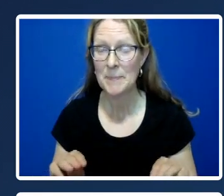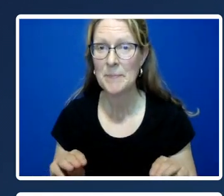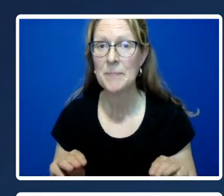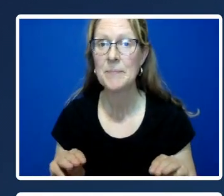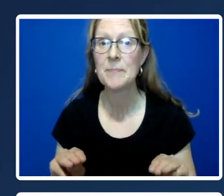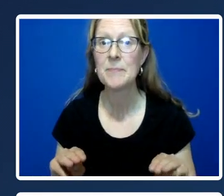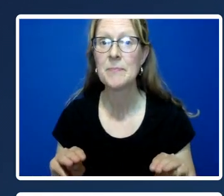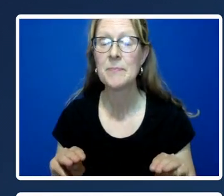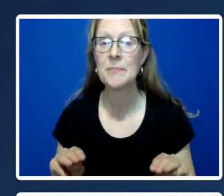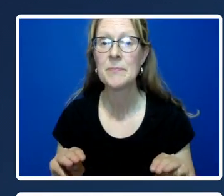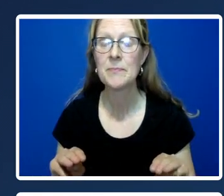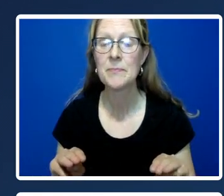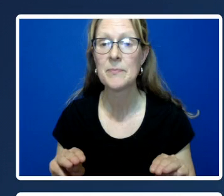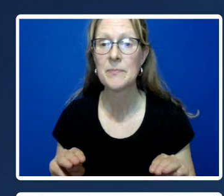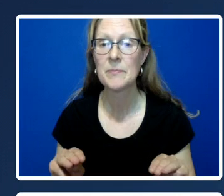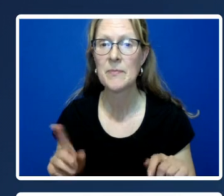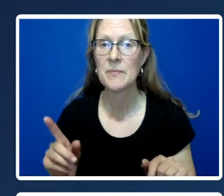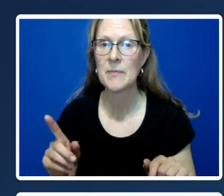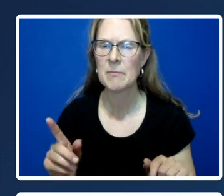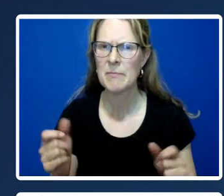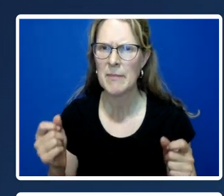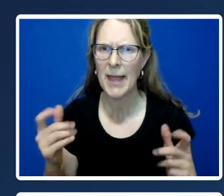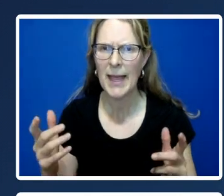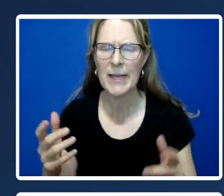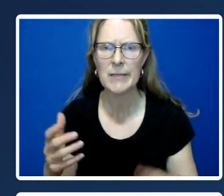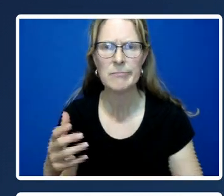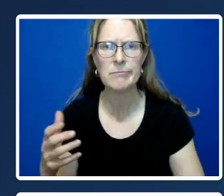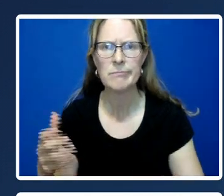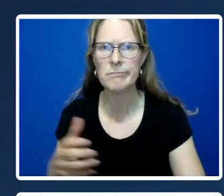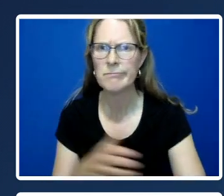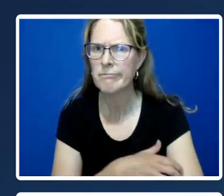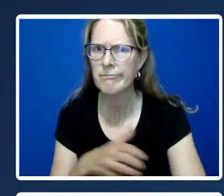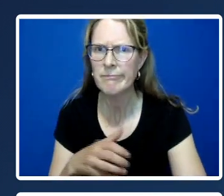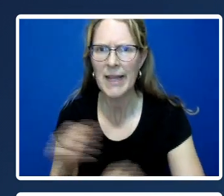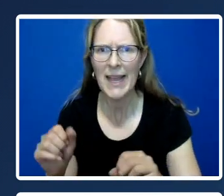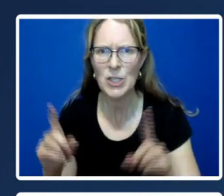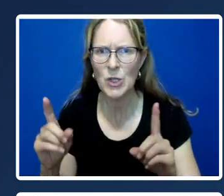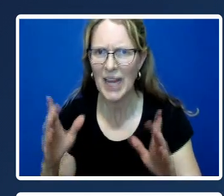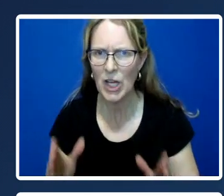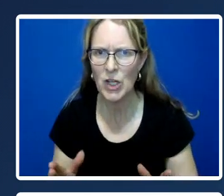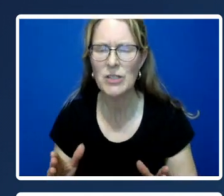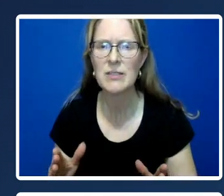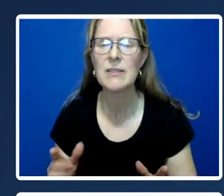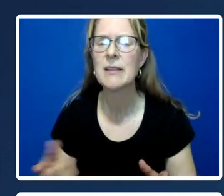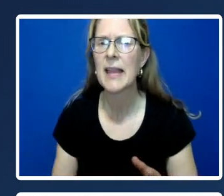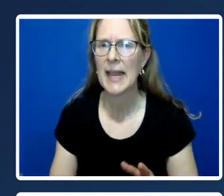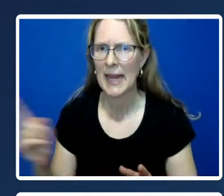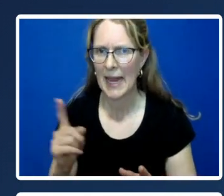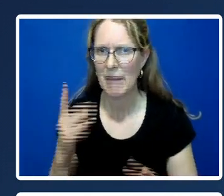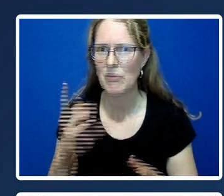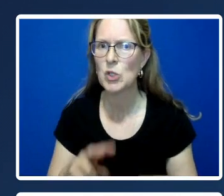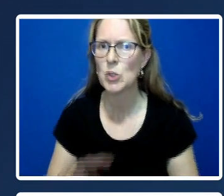of educators who two of whom gave a tour to our students of the Utopia Project,